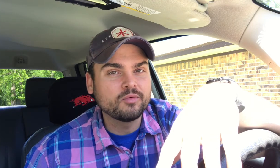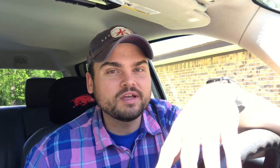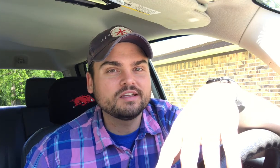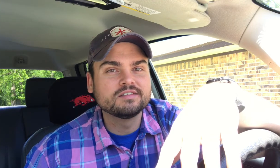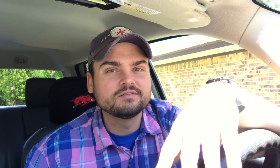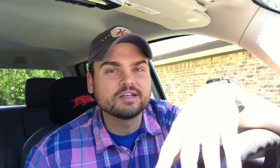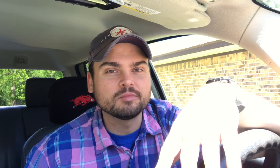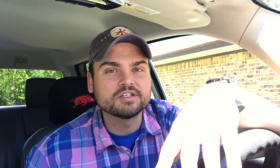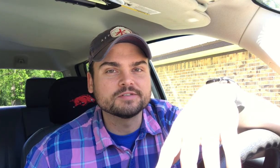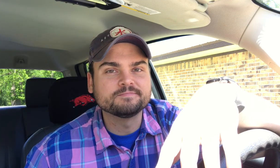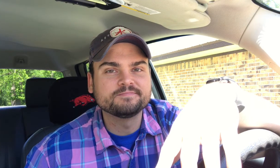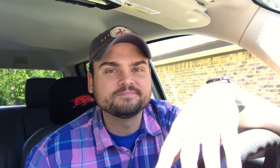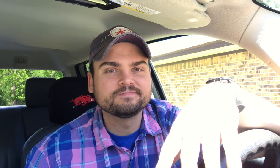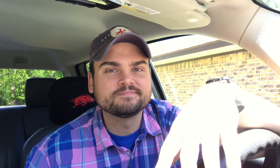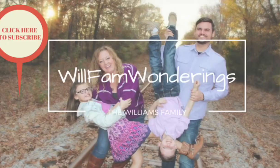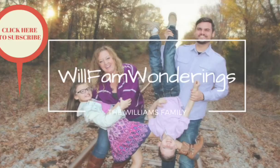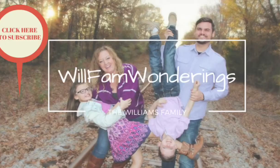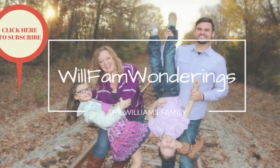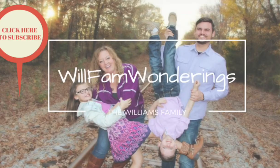great week, God bless you!